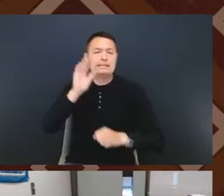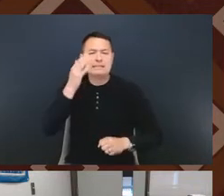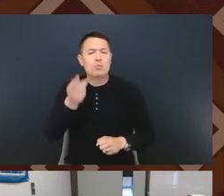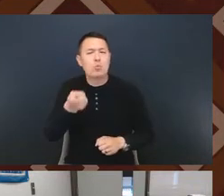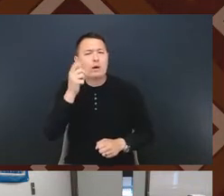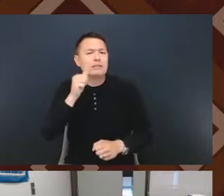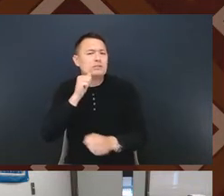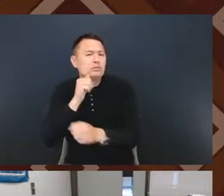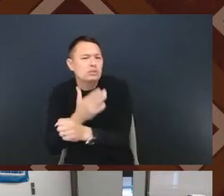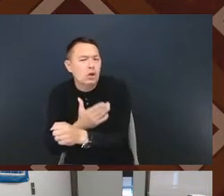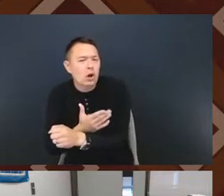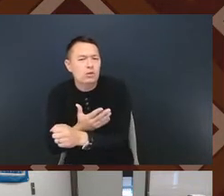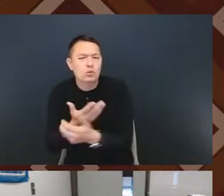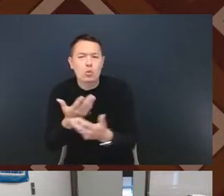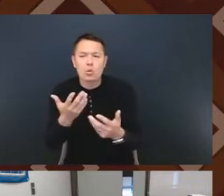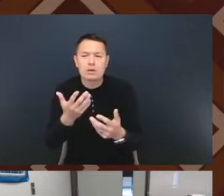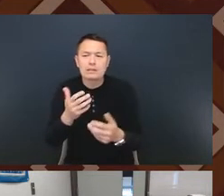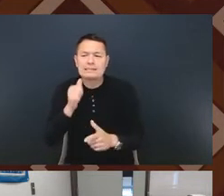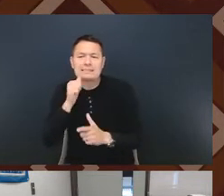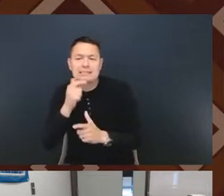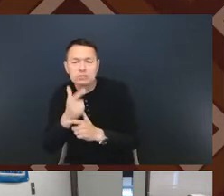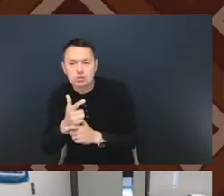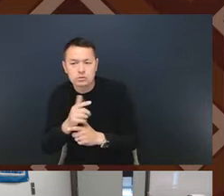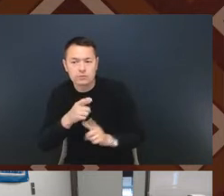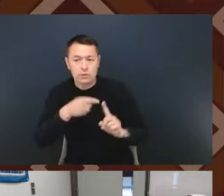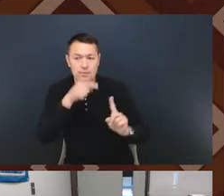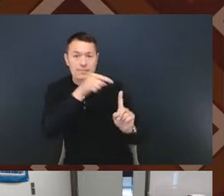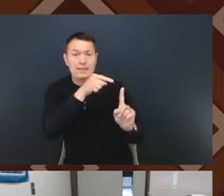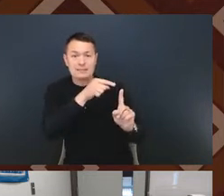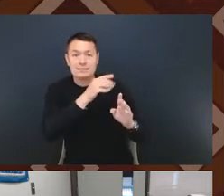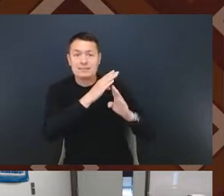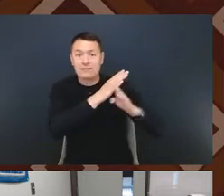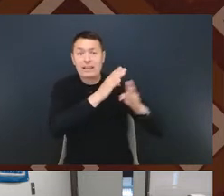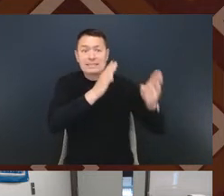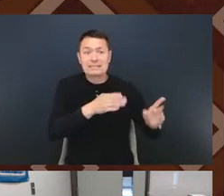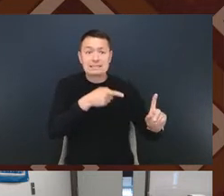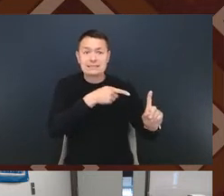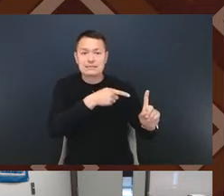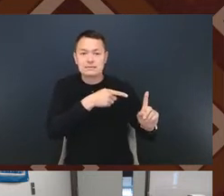of one of the defendants white racist.